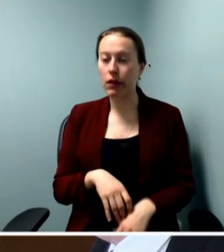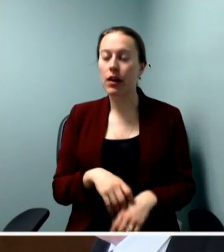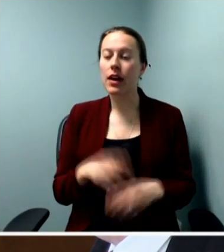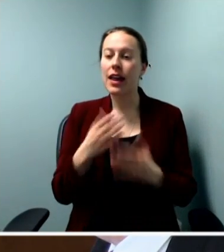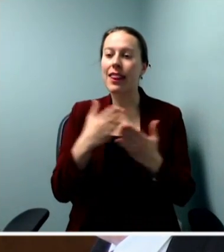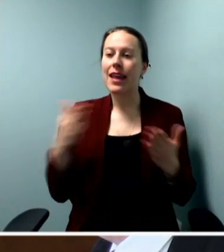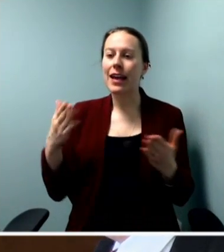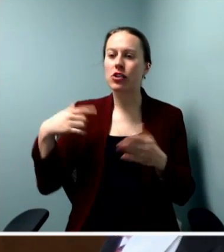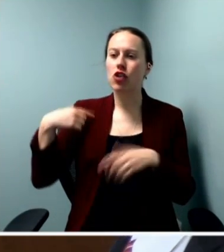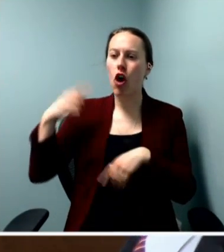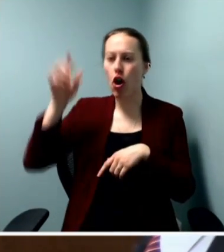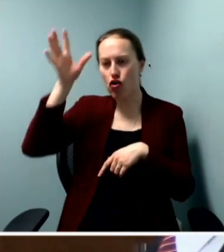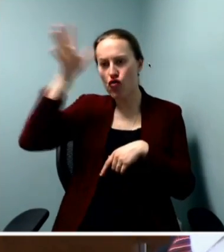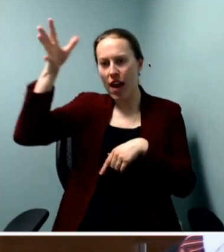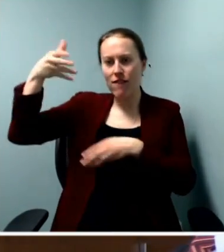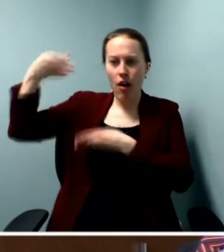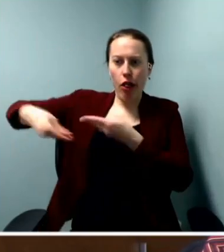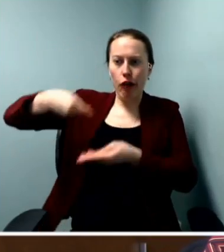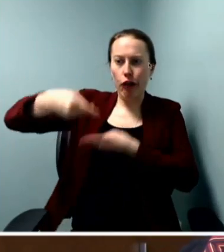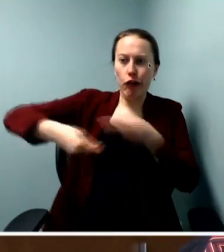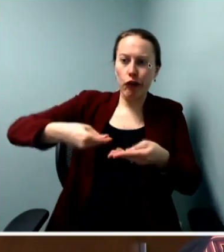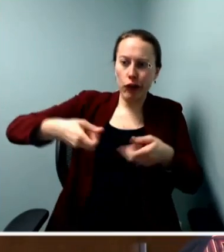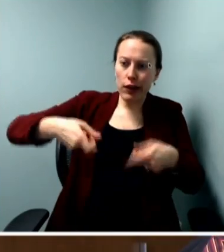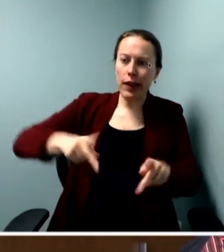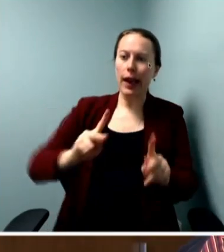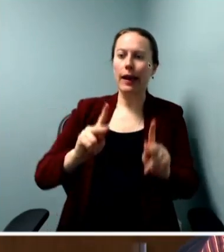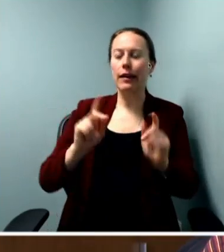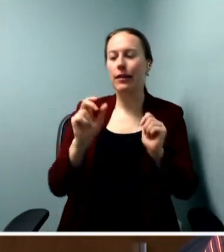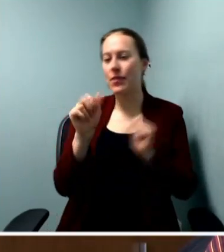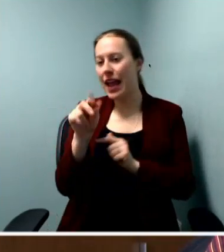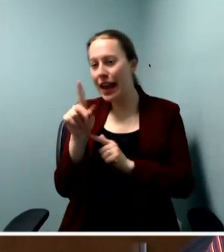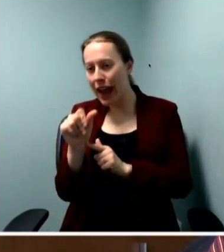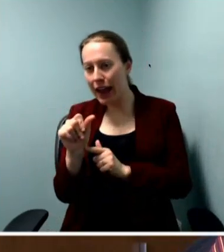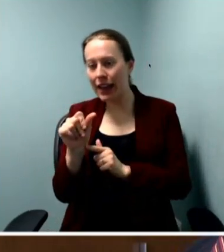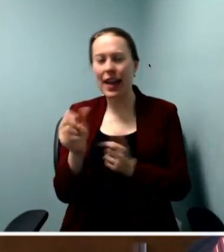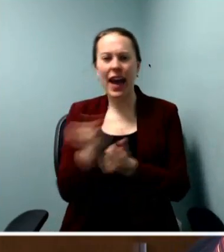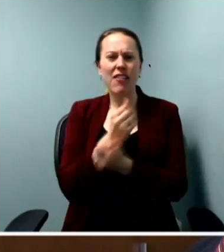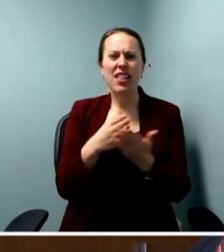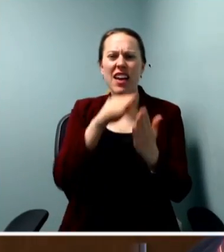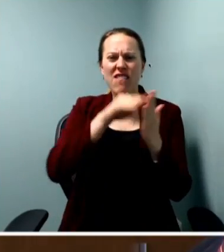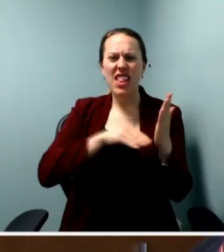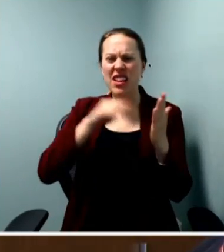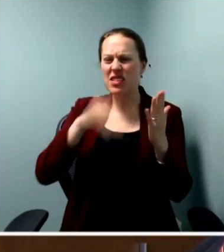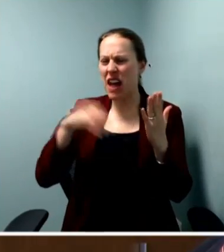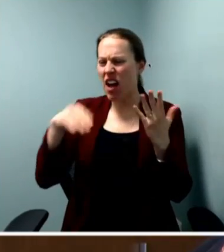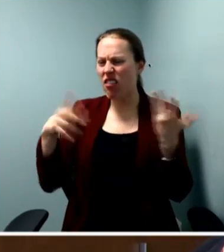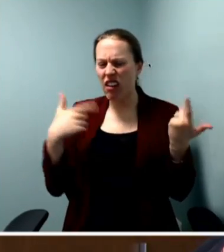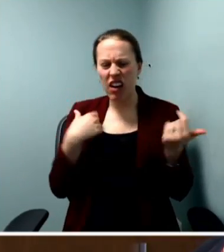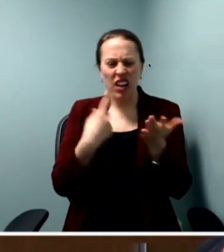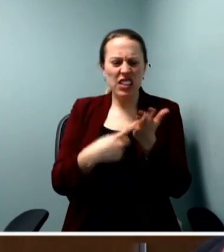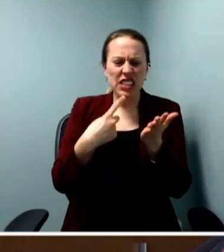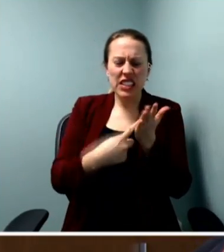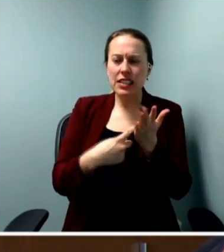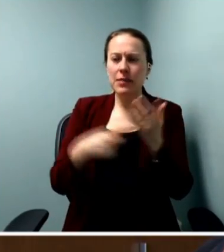Everyone is filling these things out, talking about architectural accomodation.